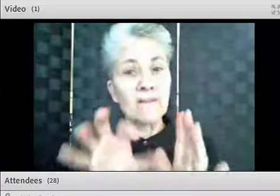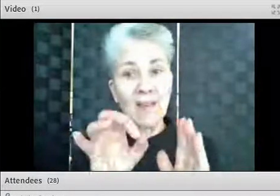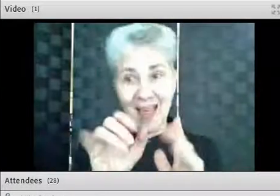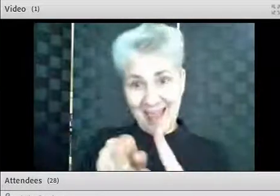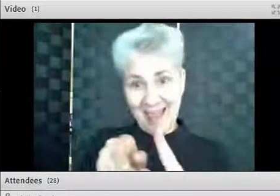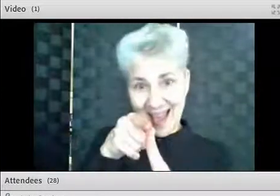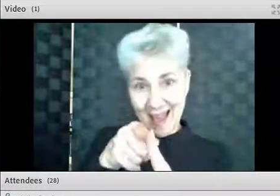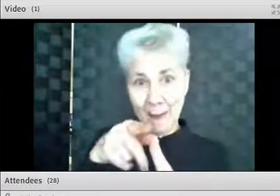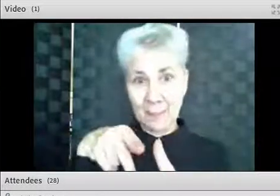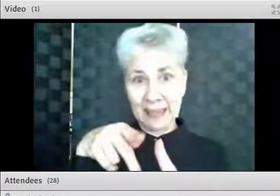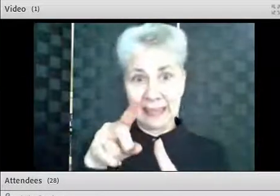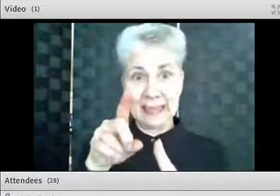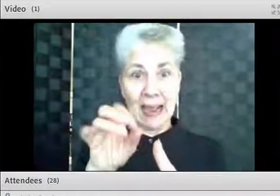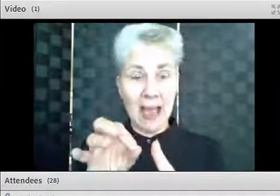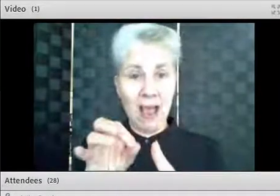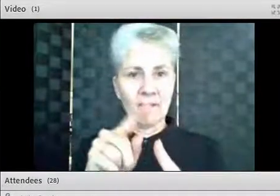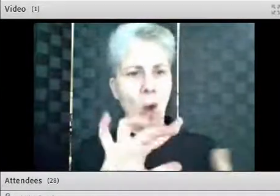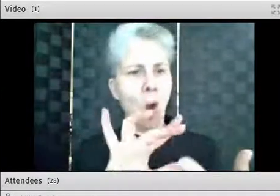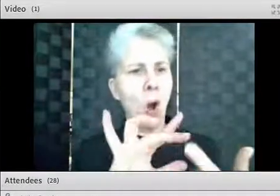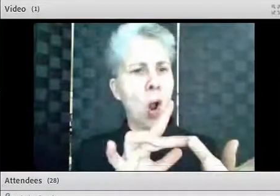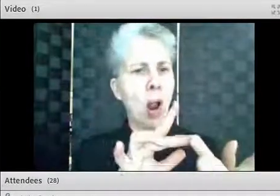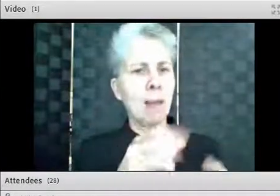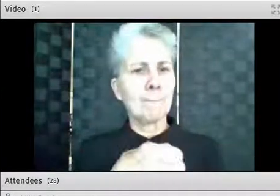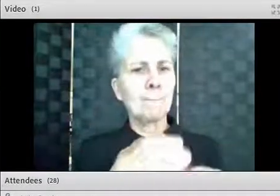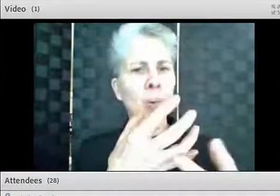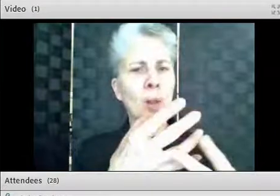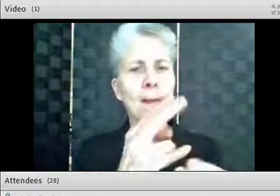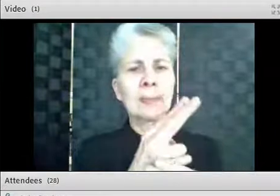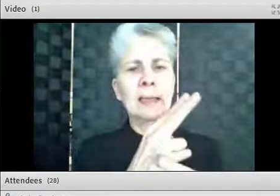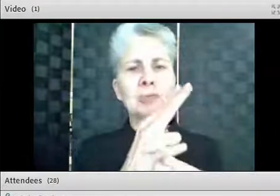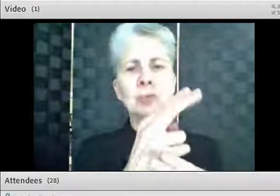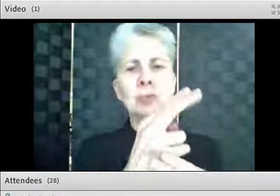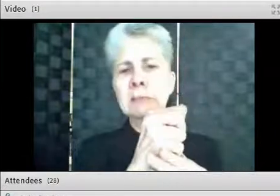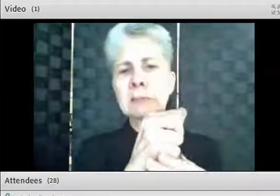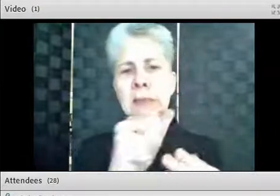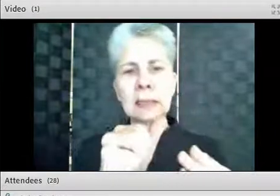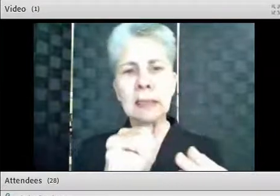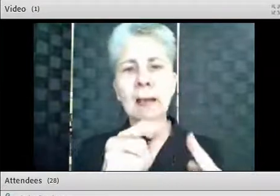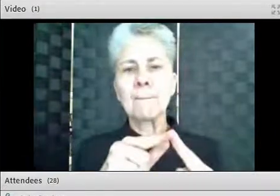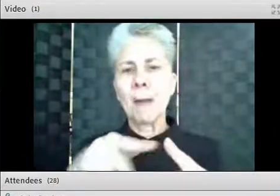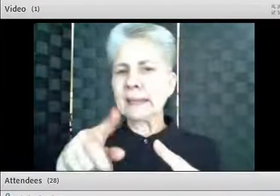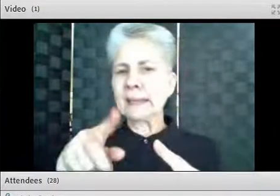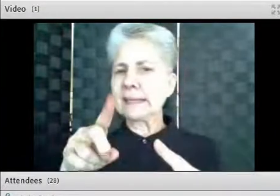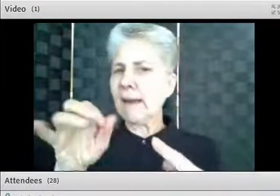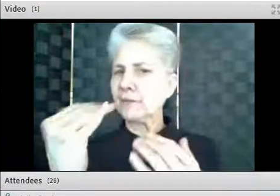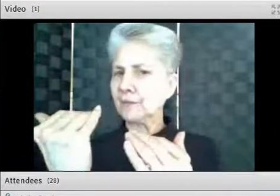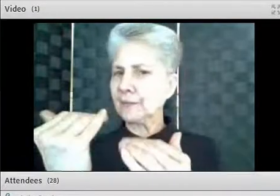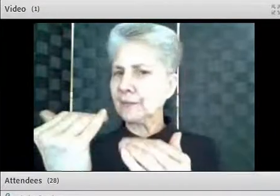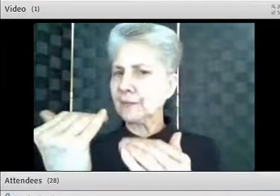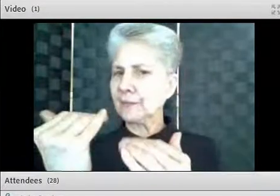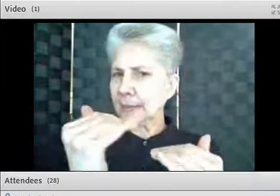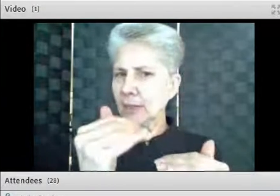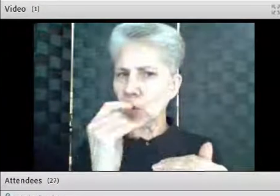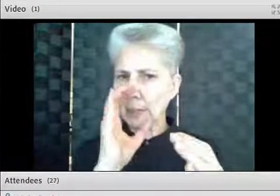a find within the PDF for specific terms, okay? So just keeping that in mind.